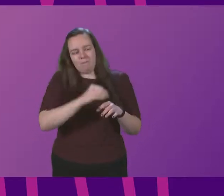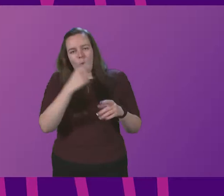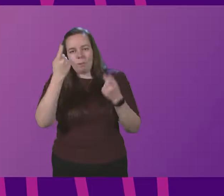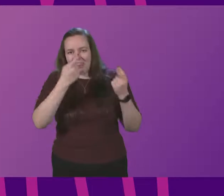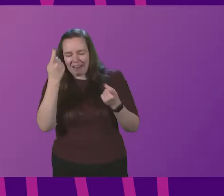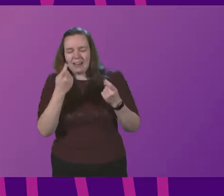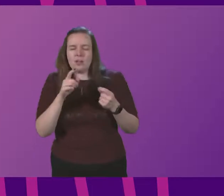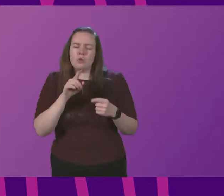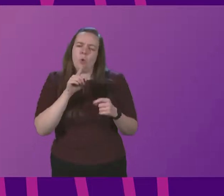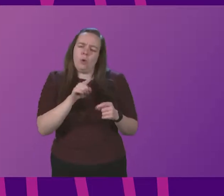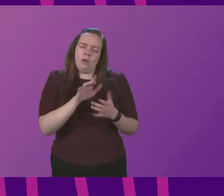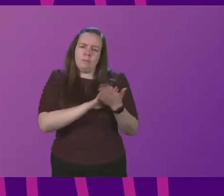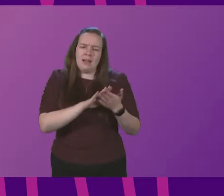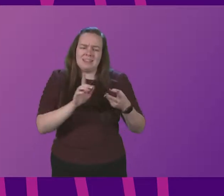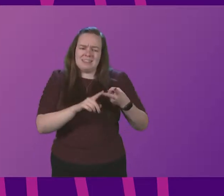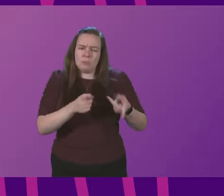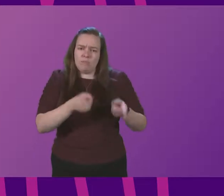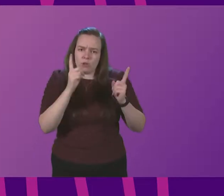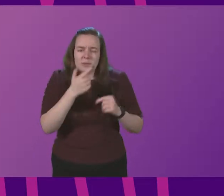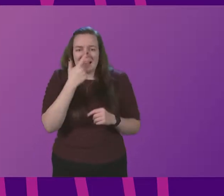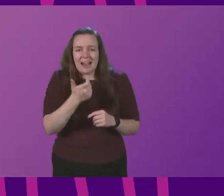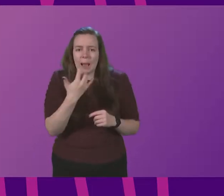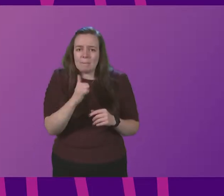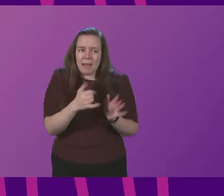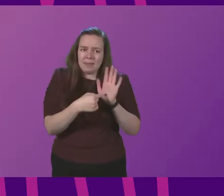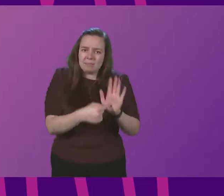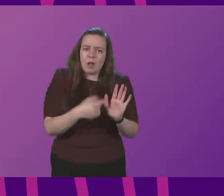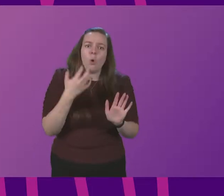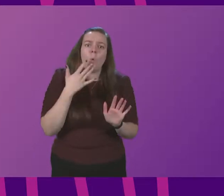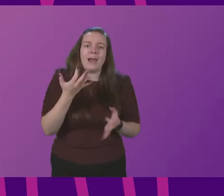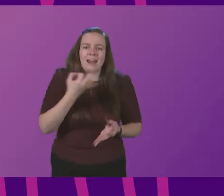basis, will the Deputy First Minister indicate when the inquiry will start?